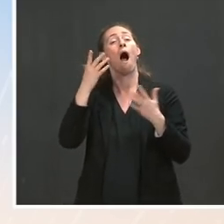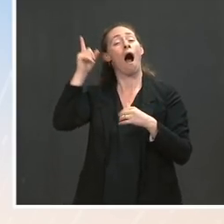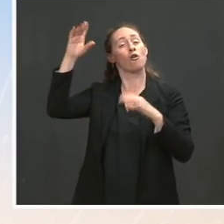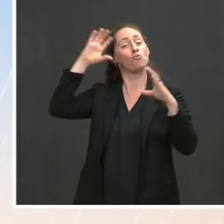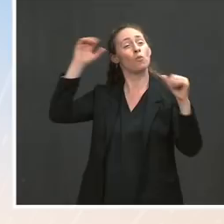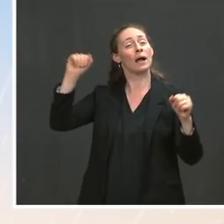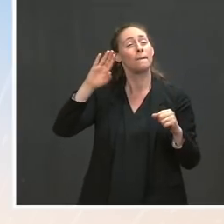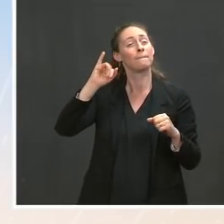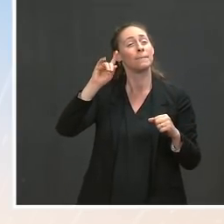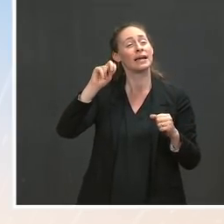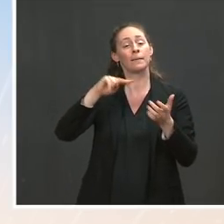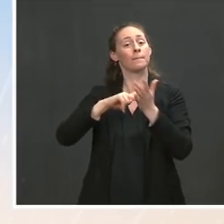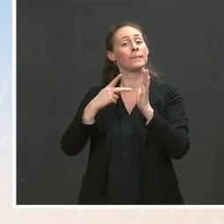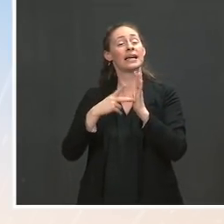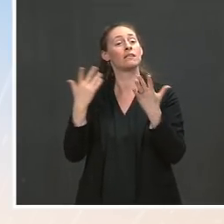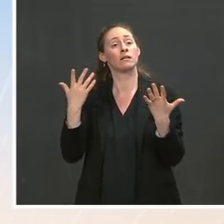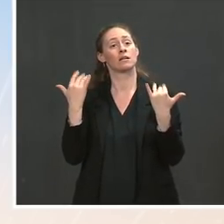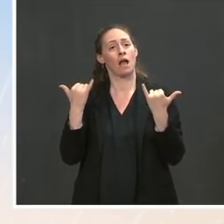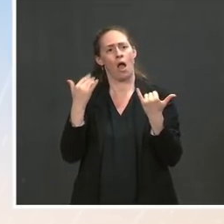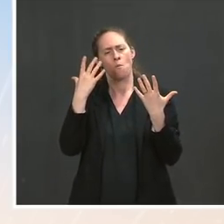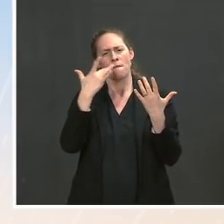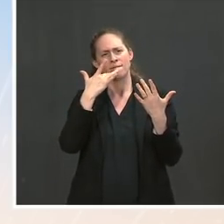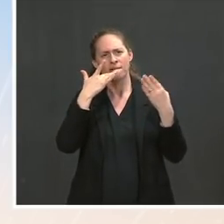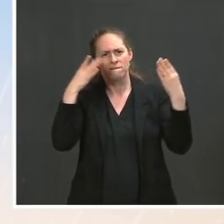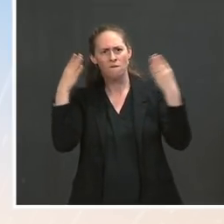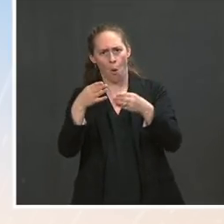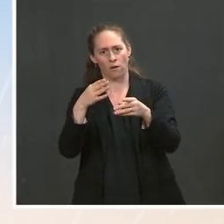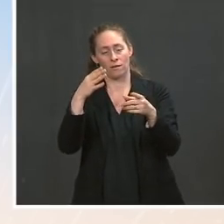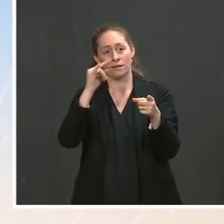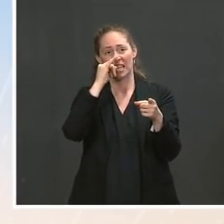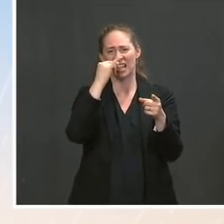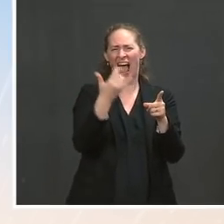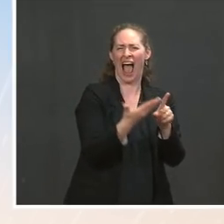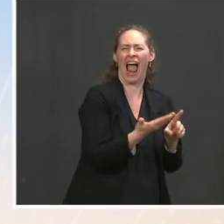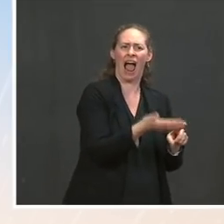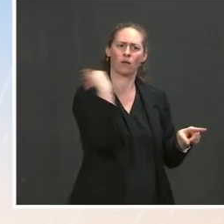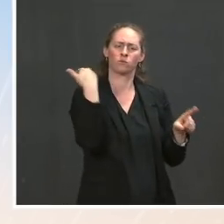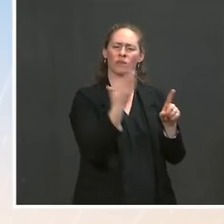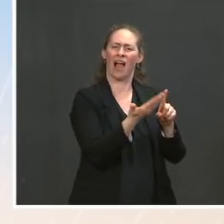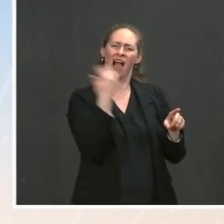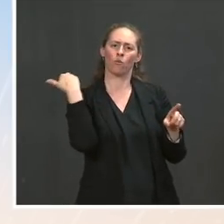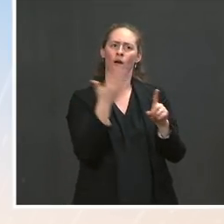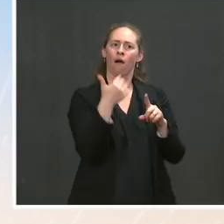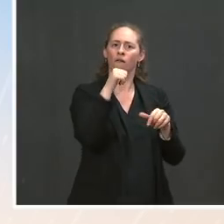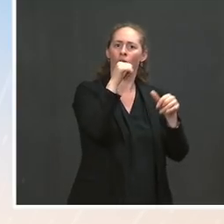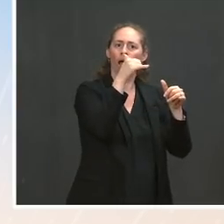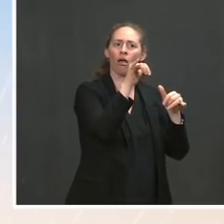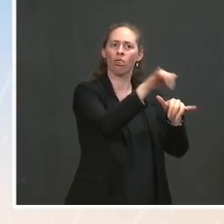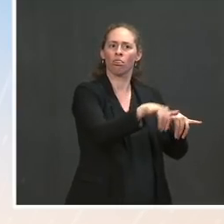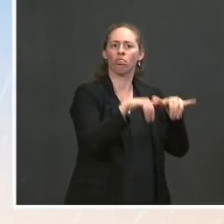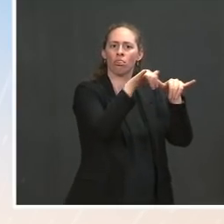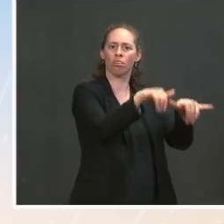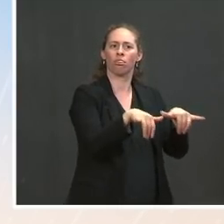out of these Border Patrol facilities, right? And making sure it's done in a way that keeps them safe and keeps everyone safe.